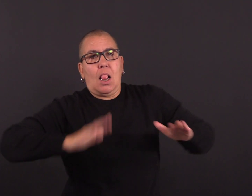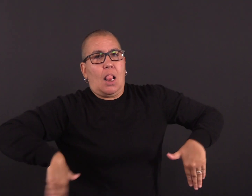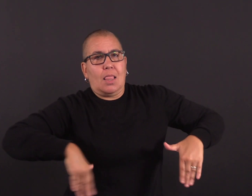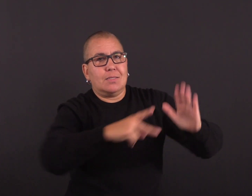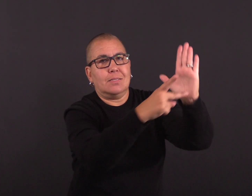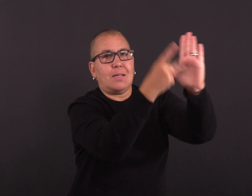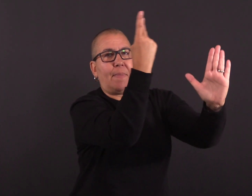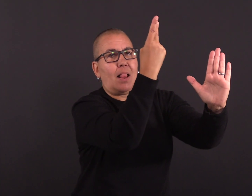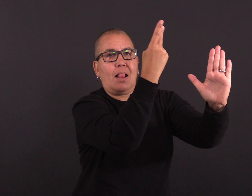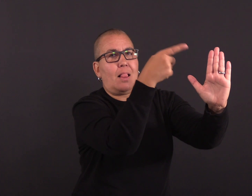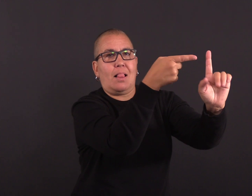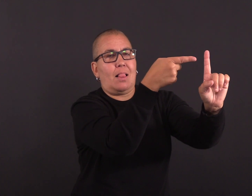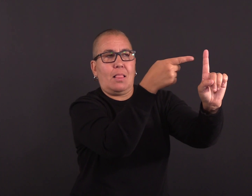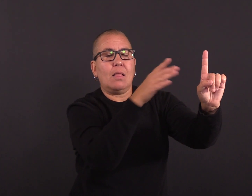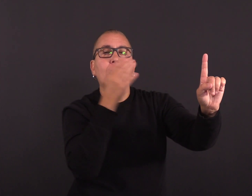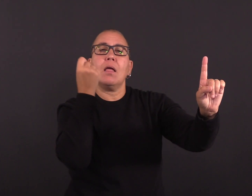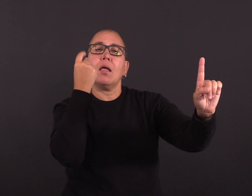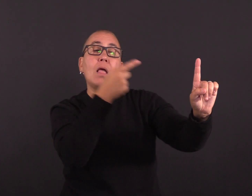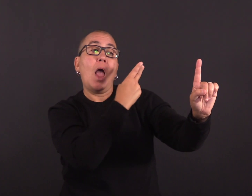Although new coronavirus variants, like the dominant variant, EG.5, might not have driven the recent acceleration by themselves, they might be somewhat resistant to immunity provided by current vaccines and boosters. “In addition, most people haven’t gotten a